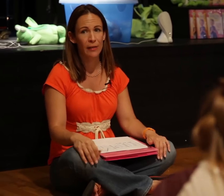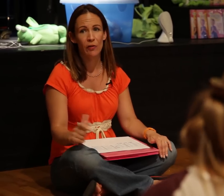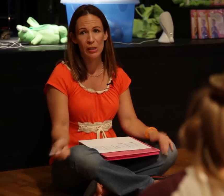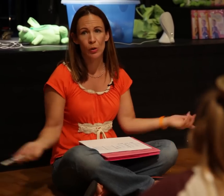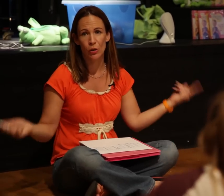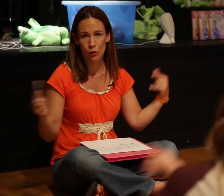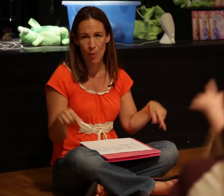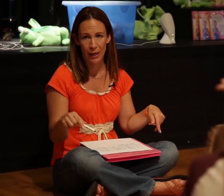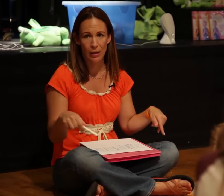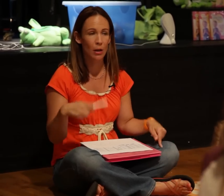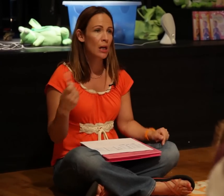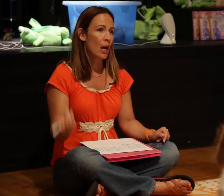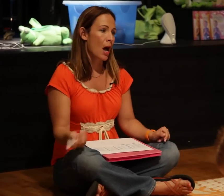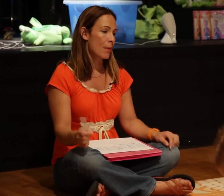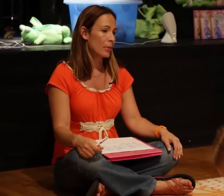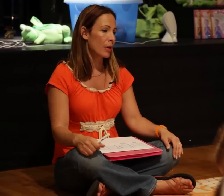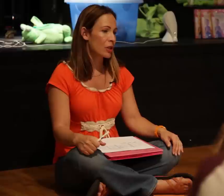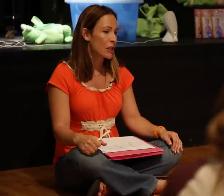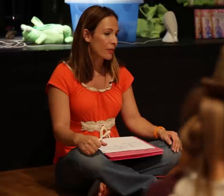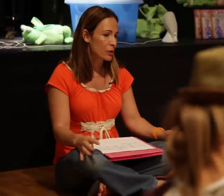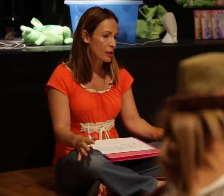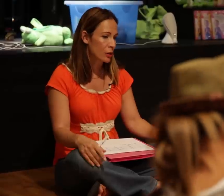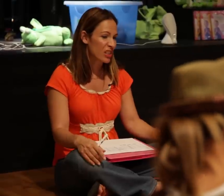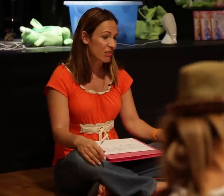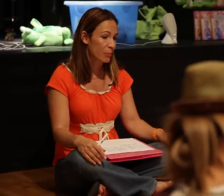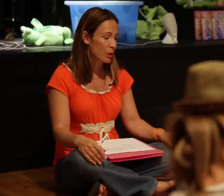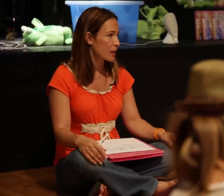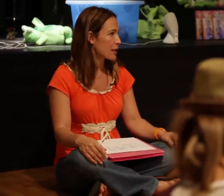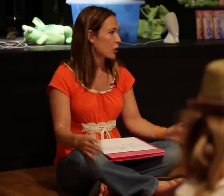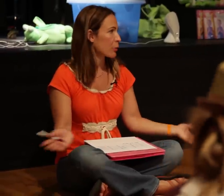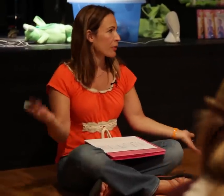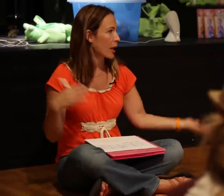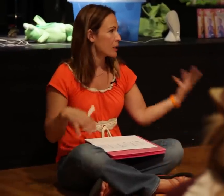that if you've missed one you can drop in. If there's enough interest, we'll just do a bonus class and you can bring friends